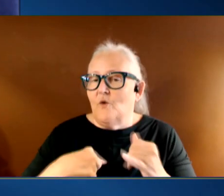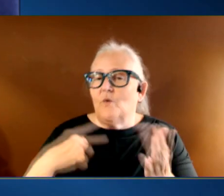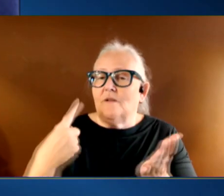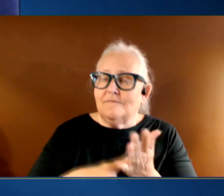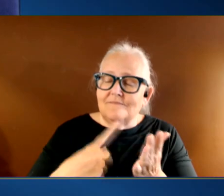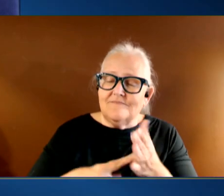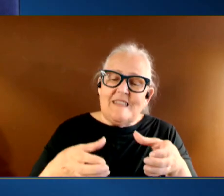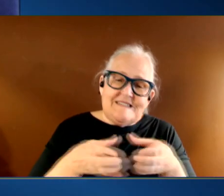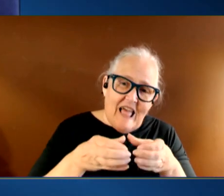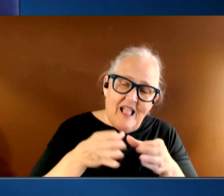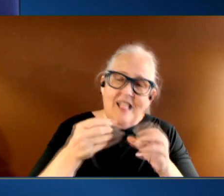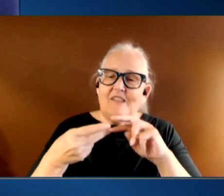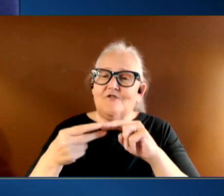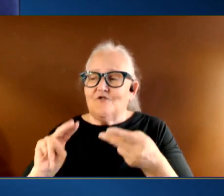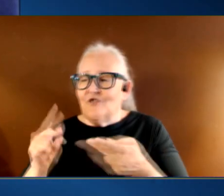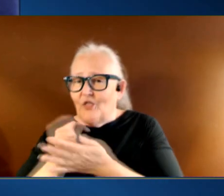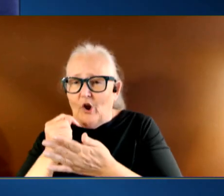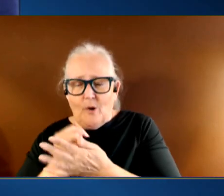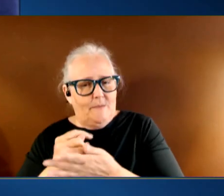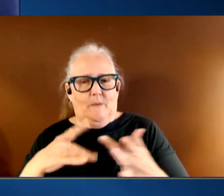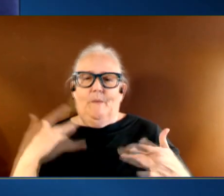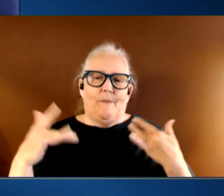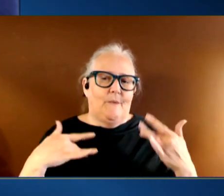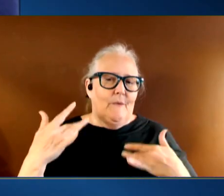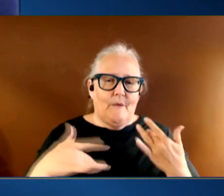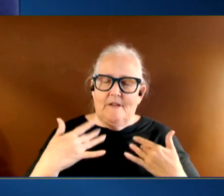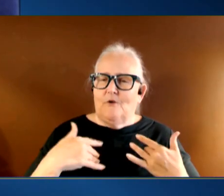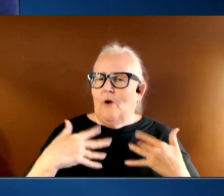and that is very exciting here. And I want to give a shout out to Mariah Scott,